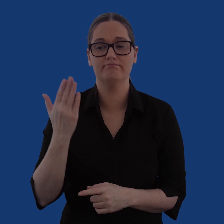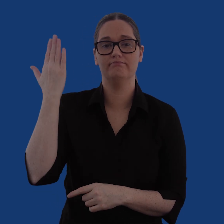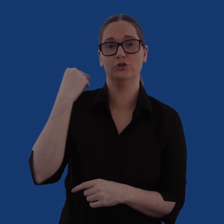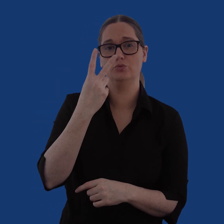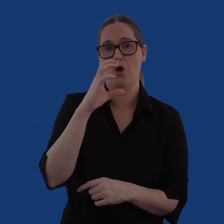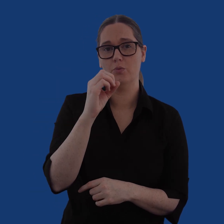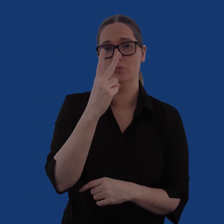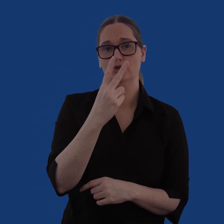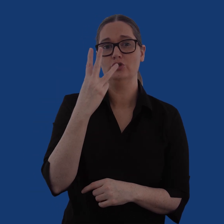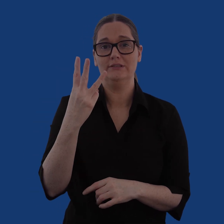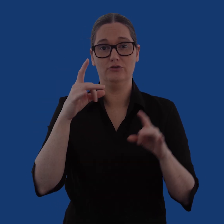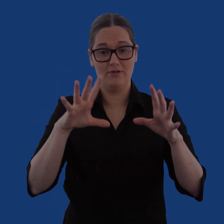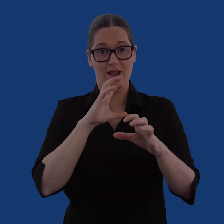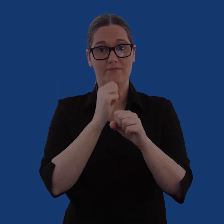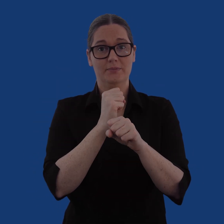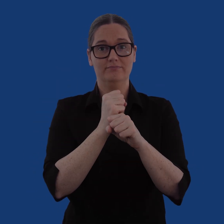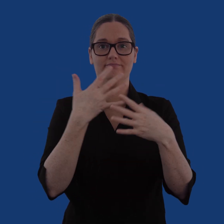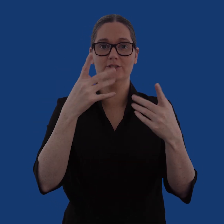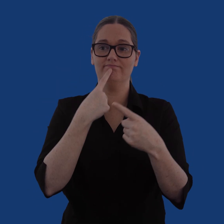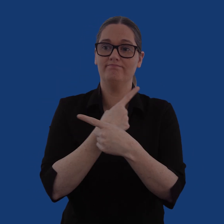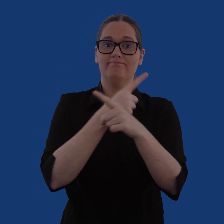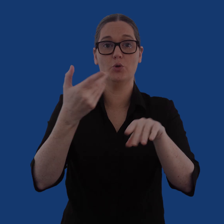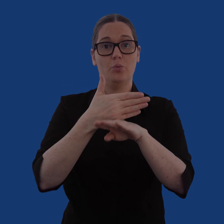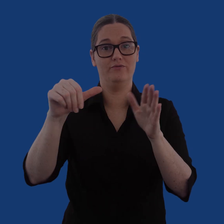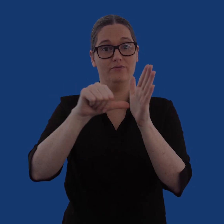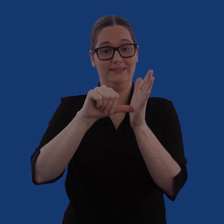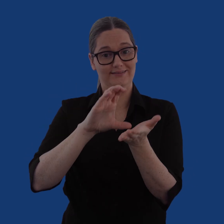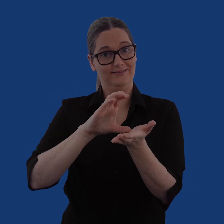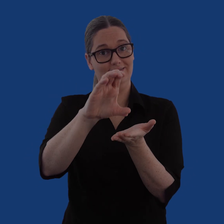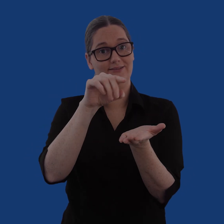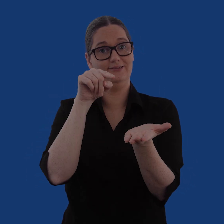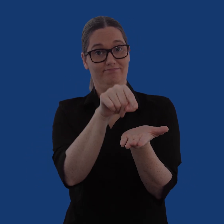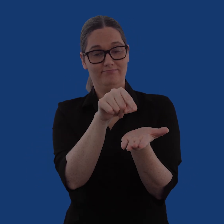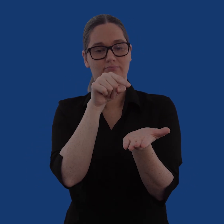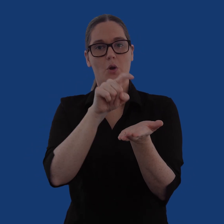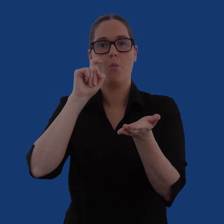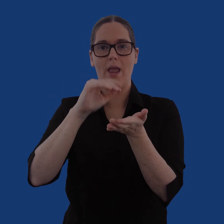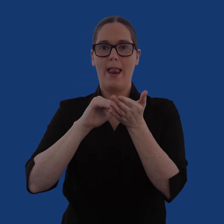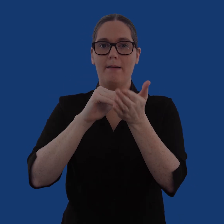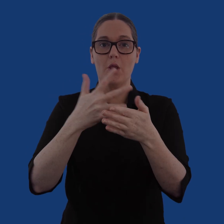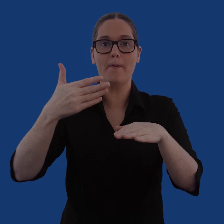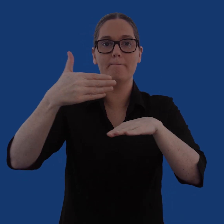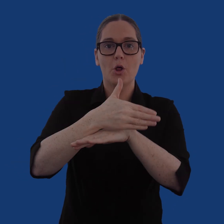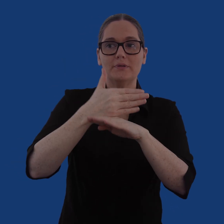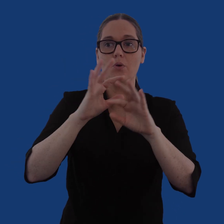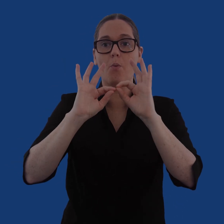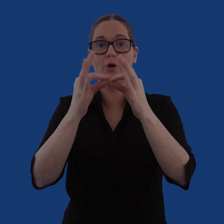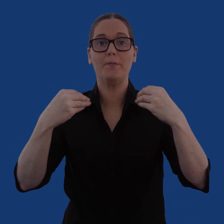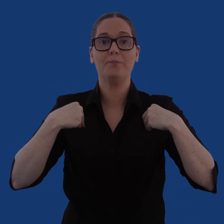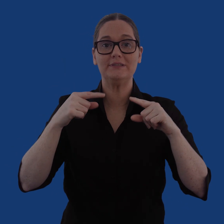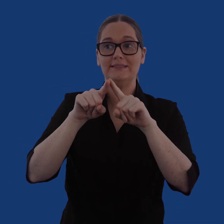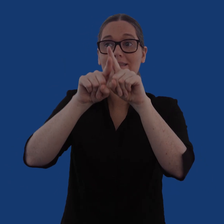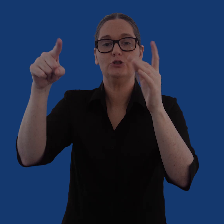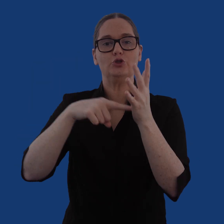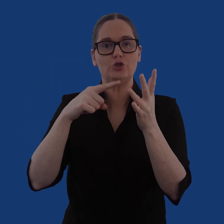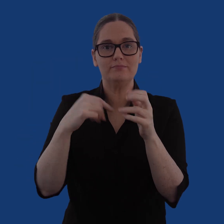In 2023, the Australian Government introduced a new fund that helps employers